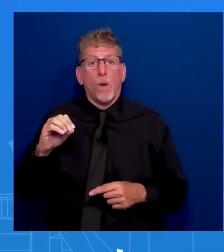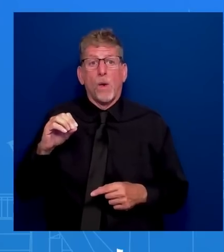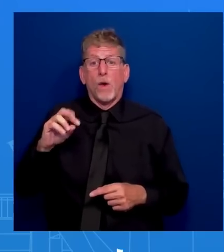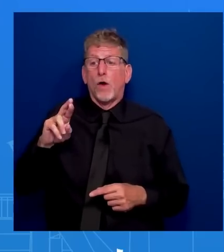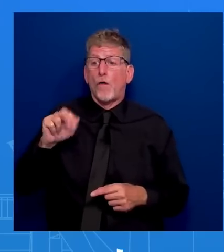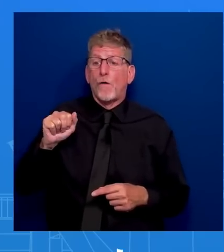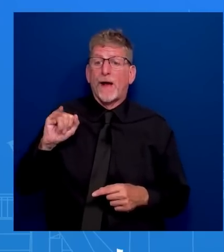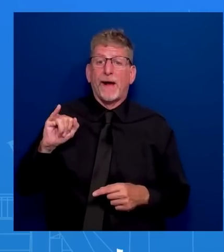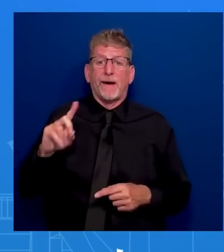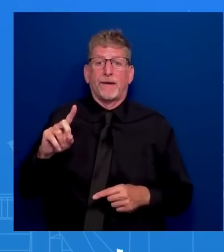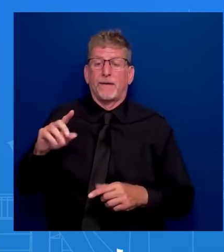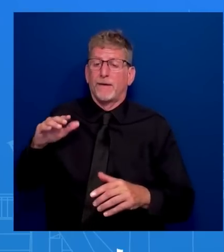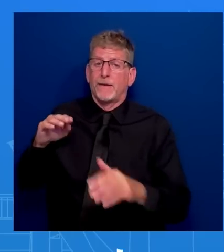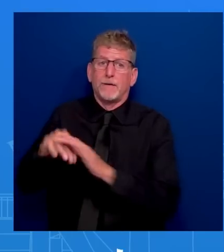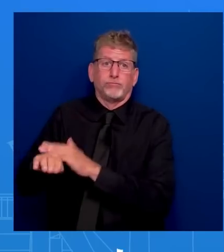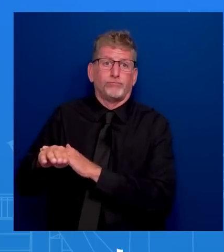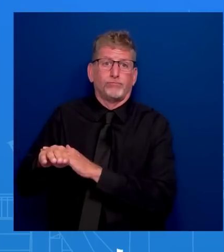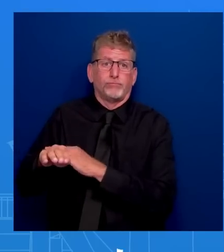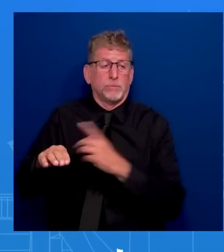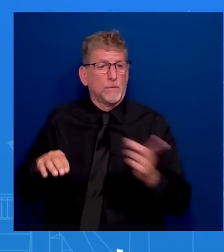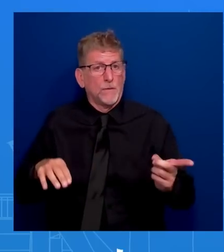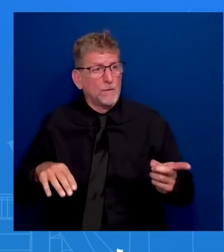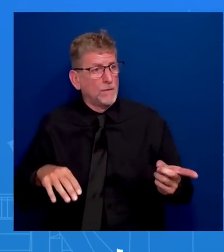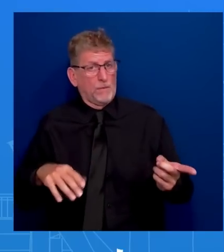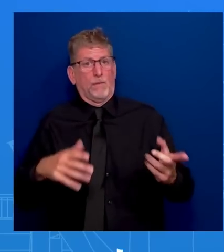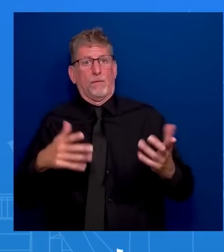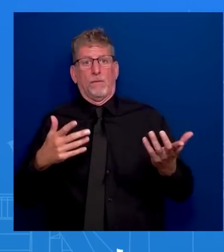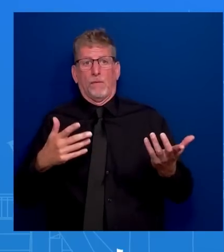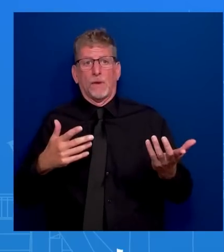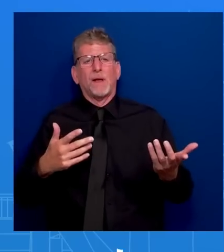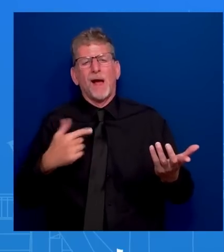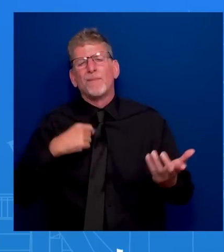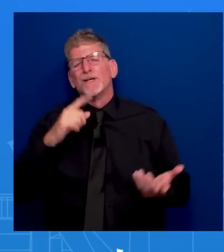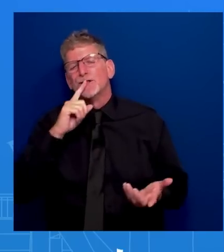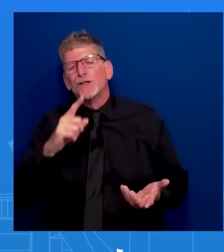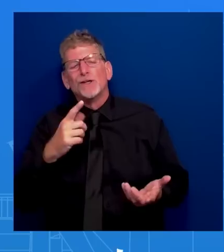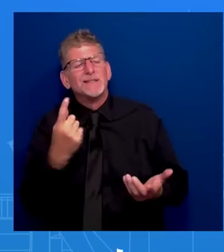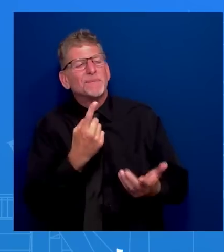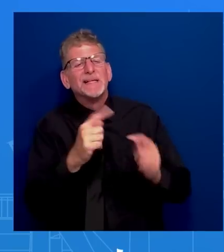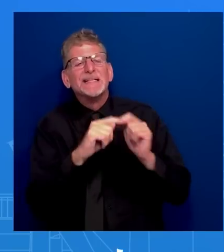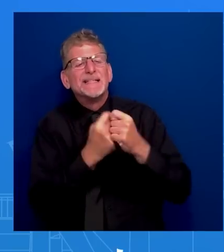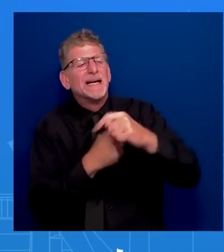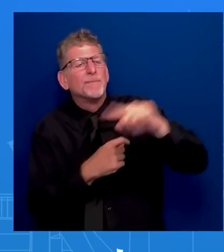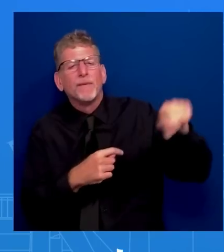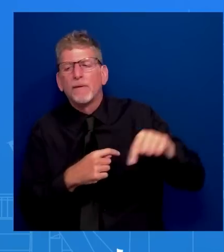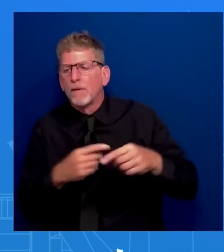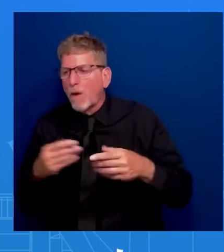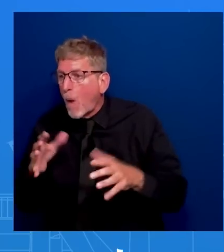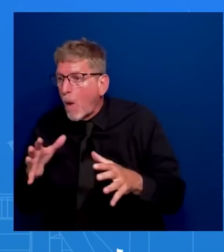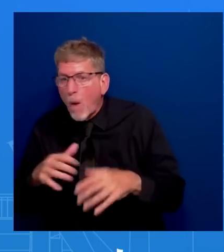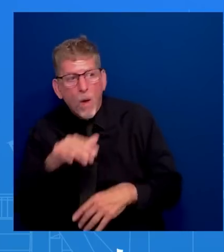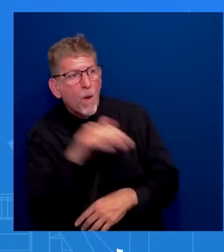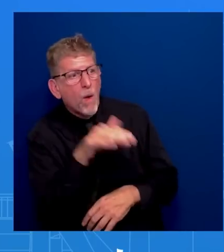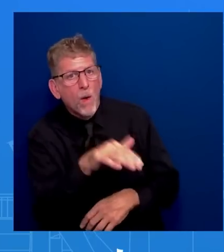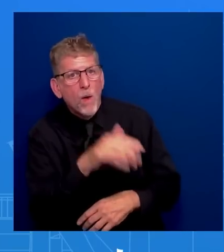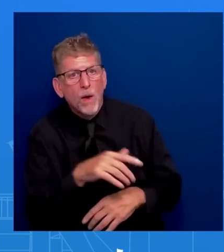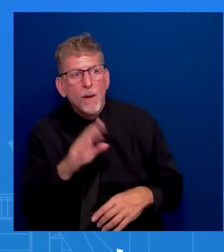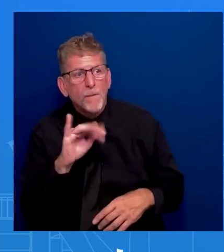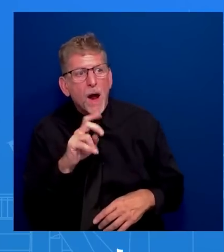but he was not aware. What I can tell you definitively and for sure: He was not aware of this. He was -- we were -- nobody in the White House was.